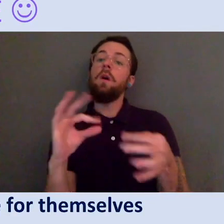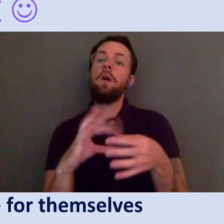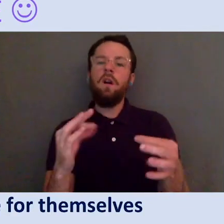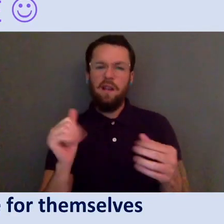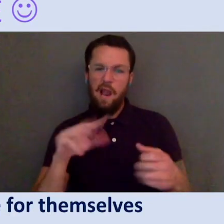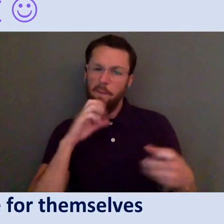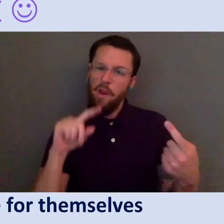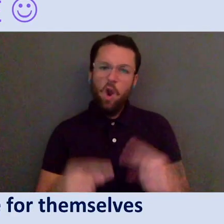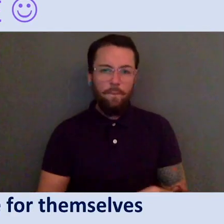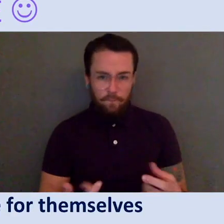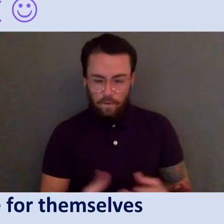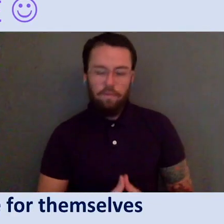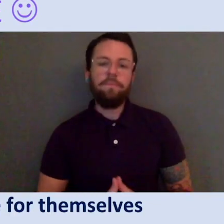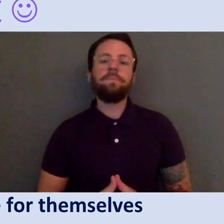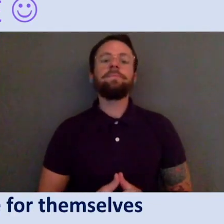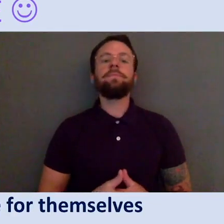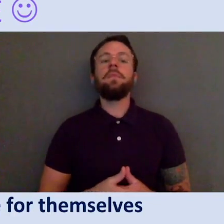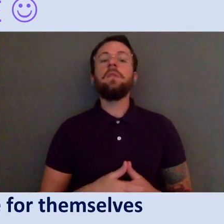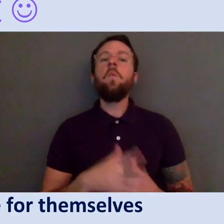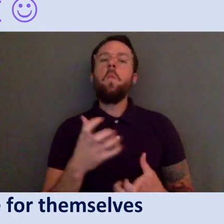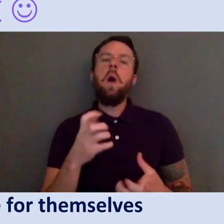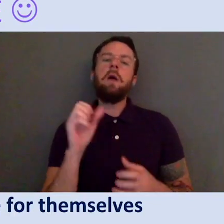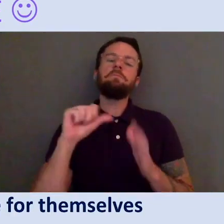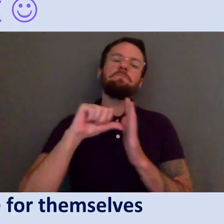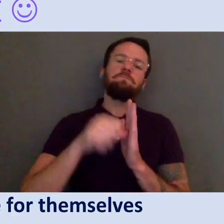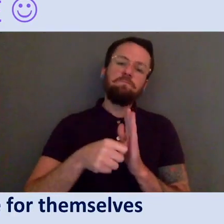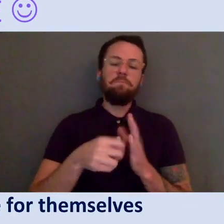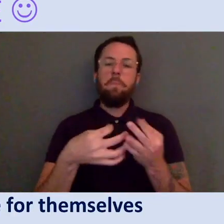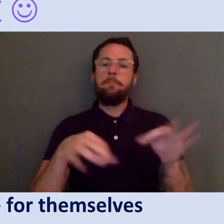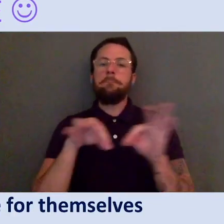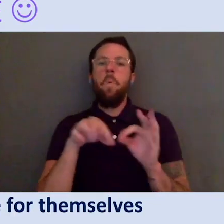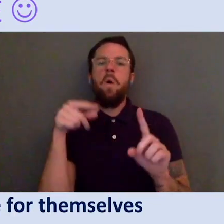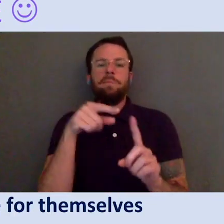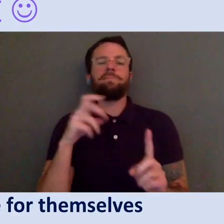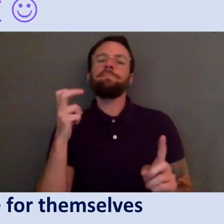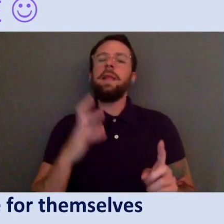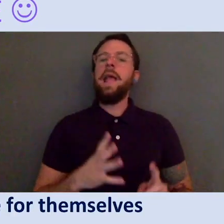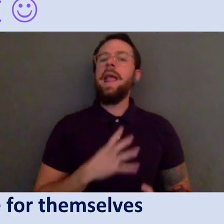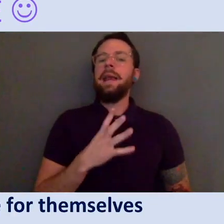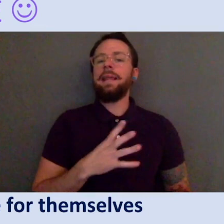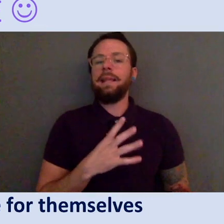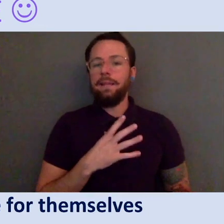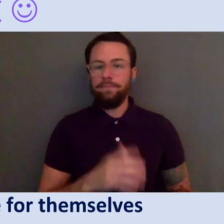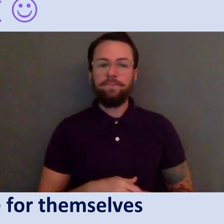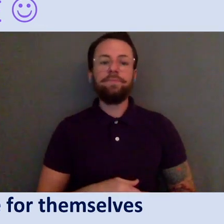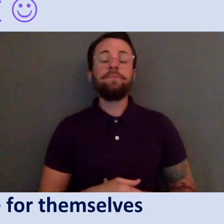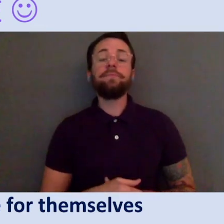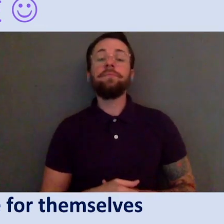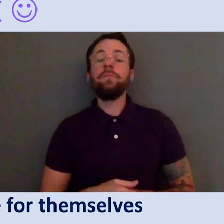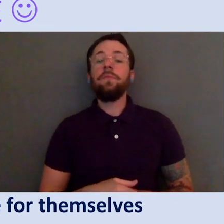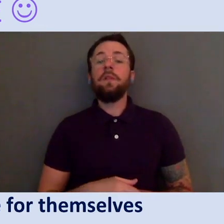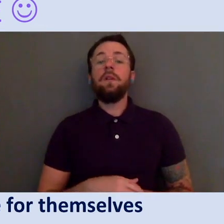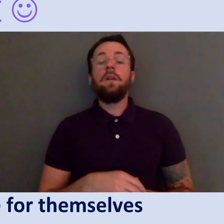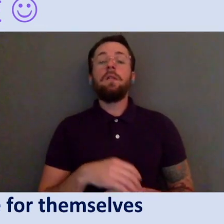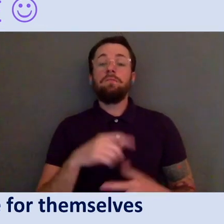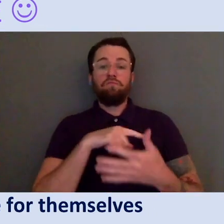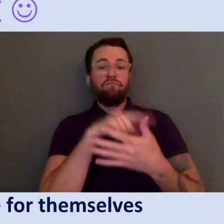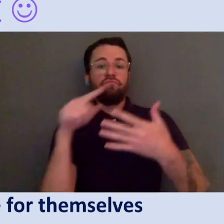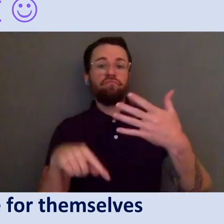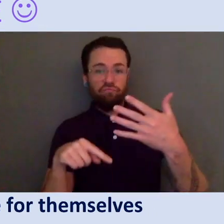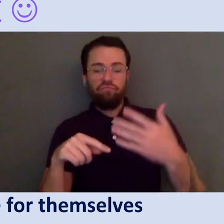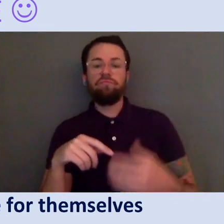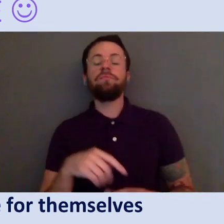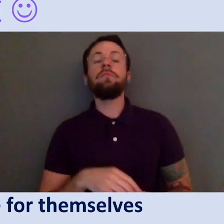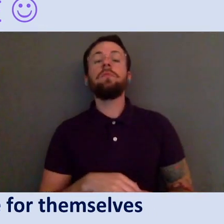Let's start off with some etiquette, words that we can use that sometimes harm.